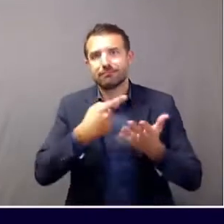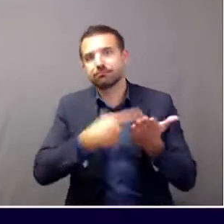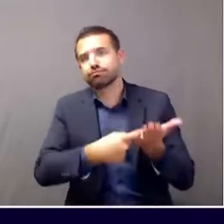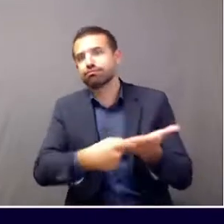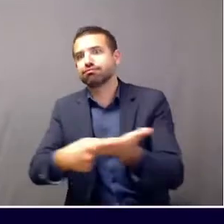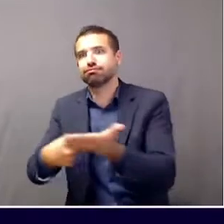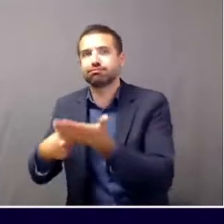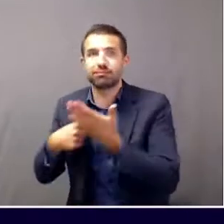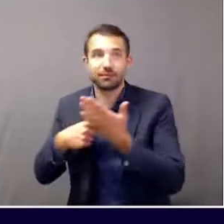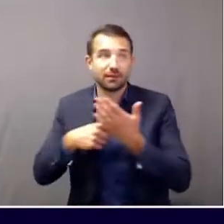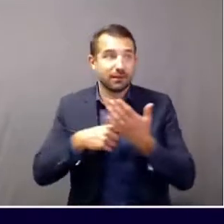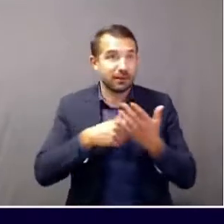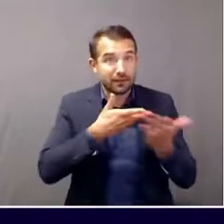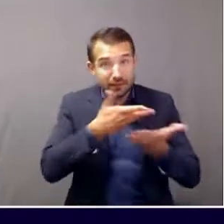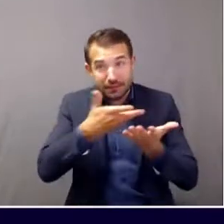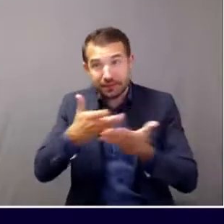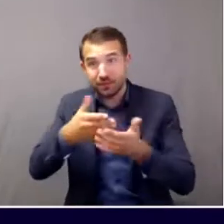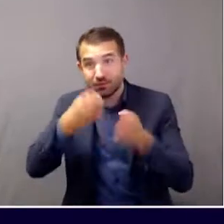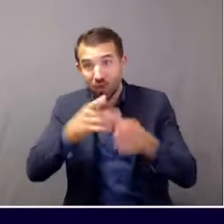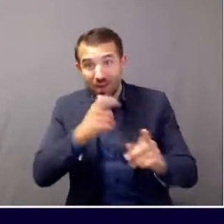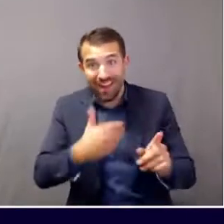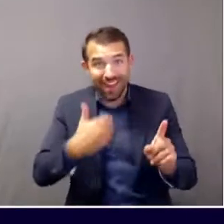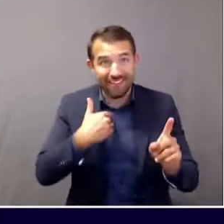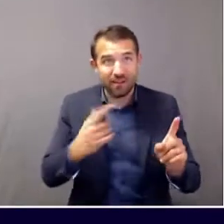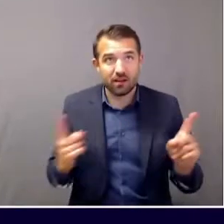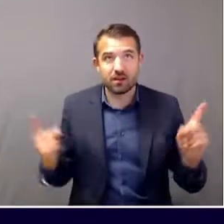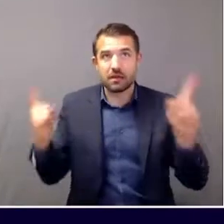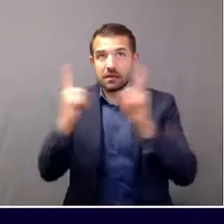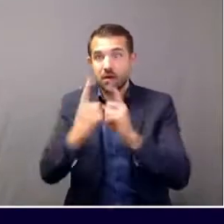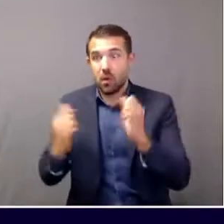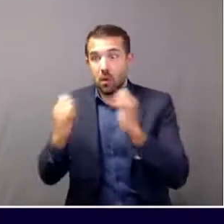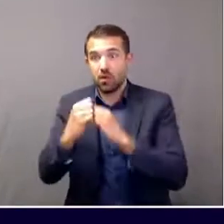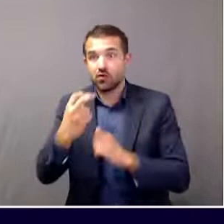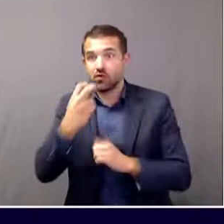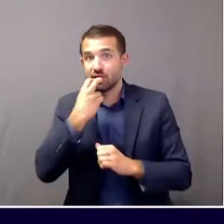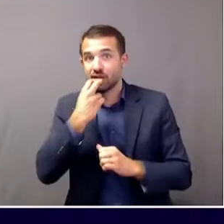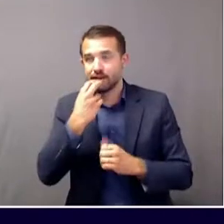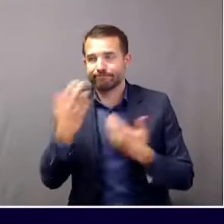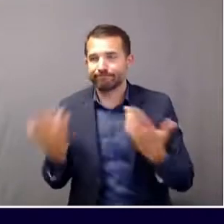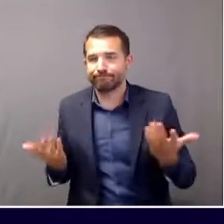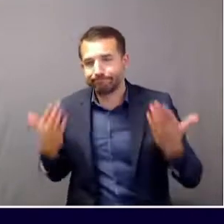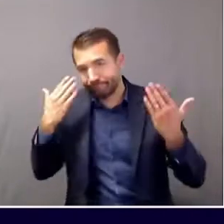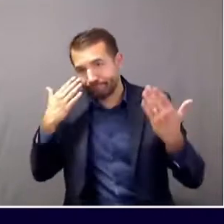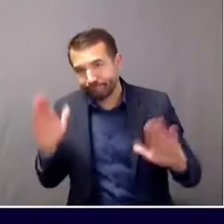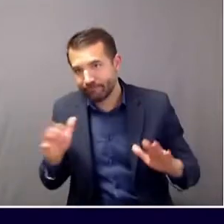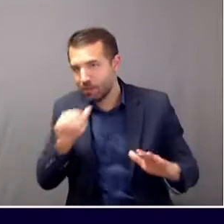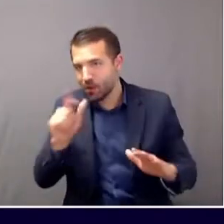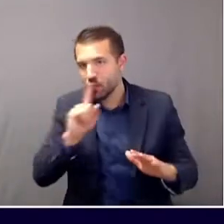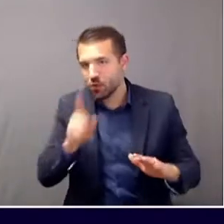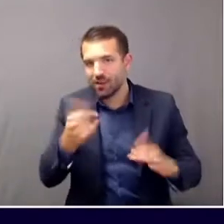we've noted so at this time we